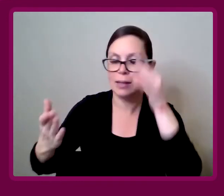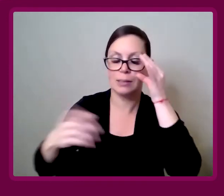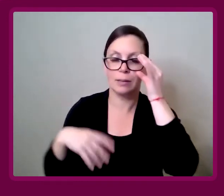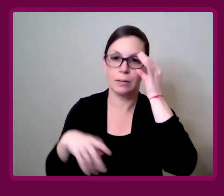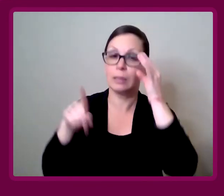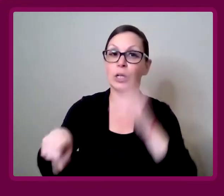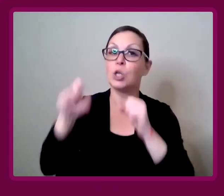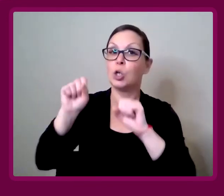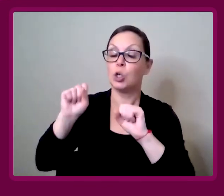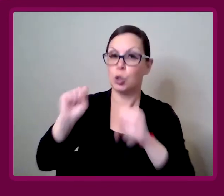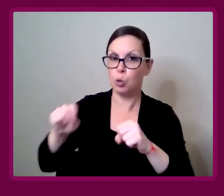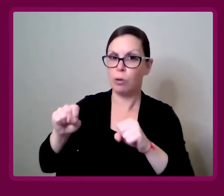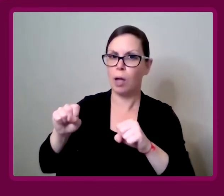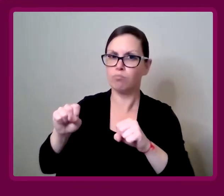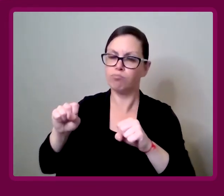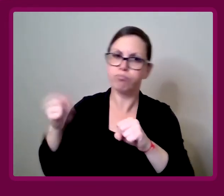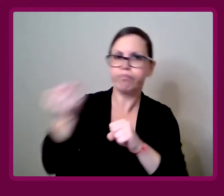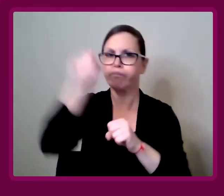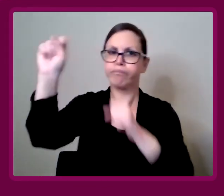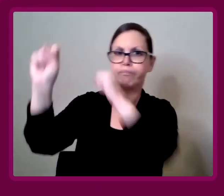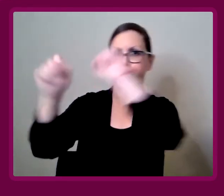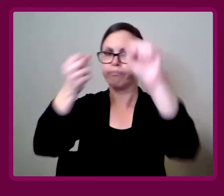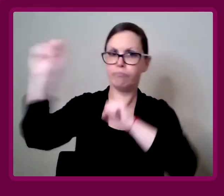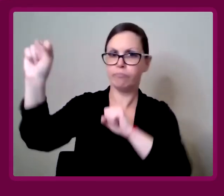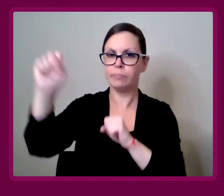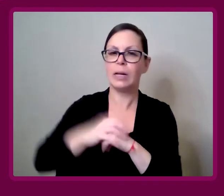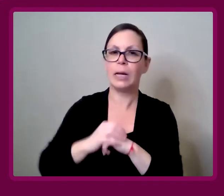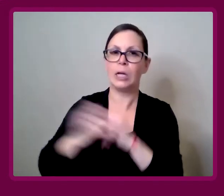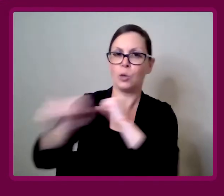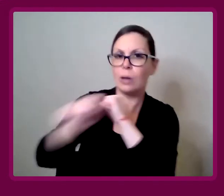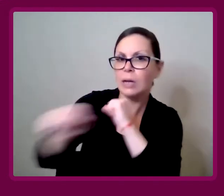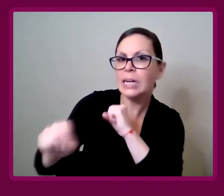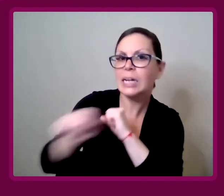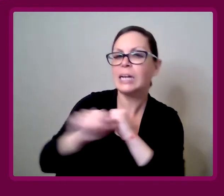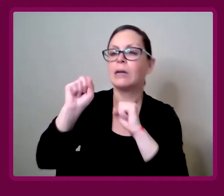You can make a lot of noise from your bed if you need to.